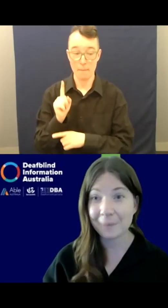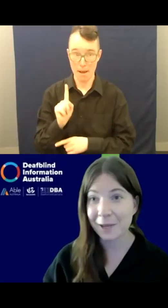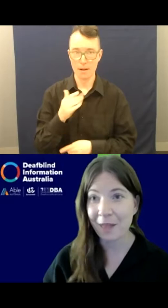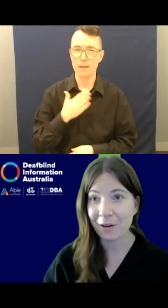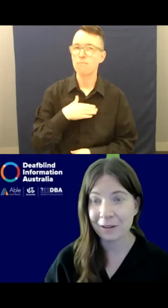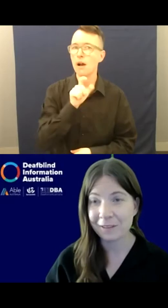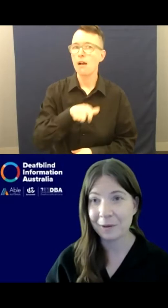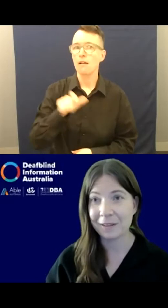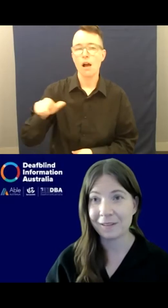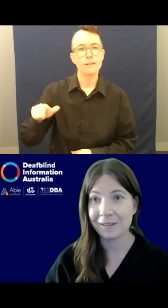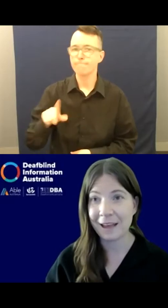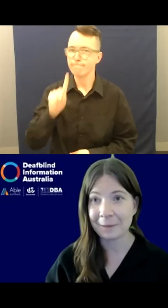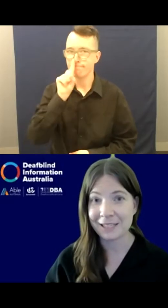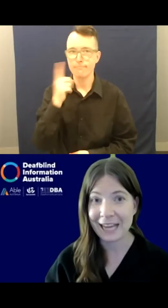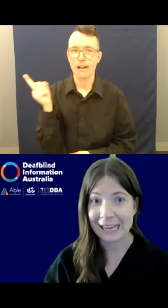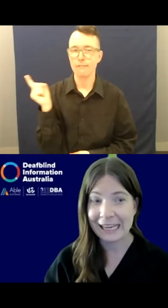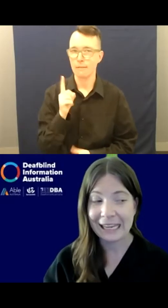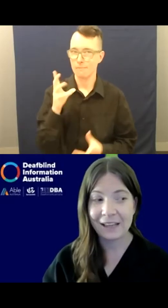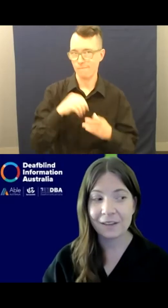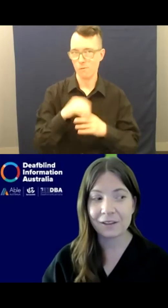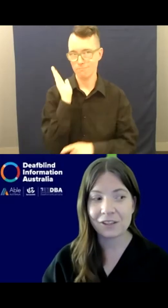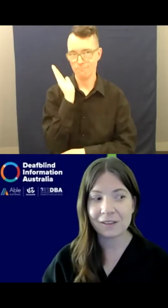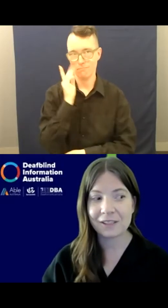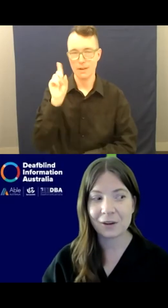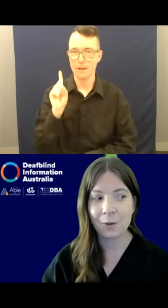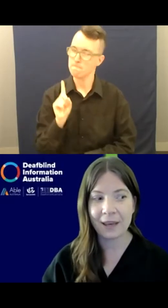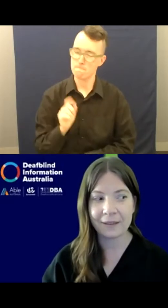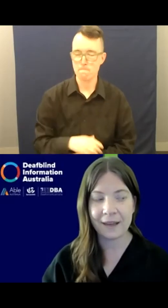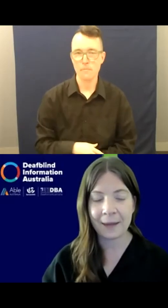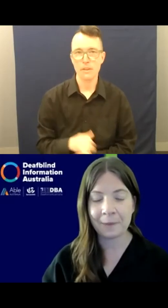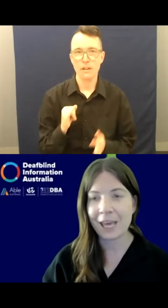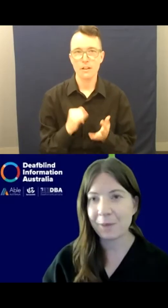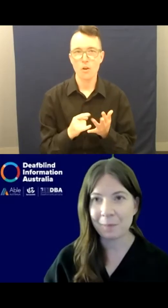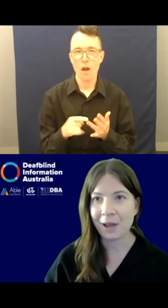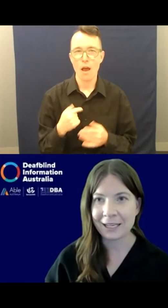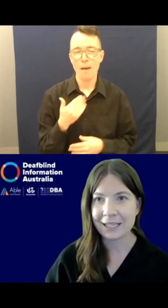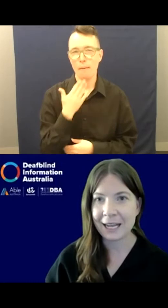their own experiences today. So just always keeping in mind